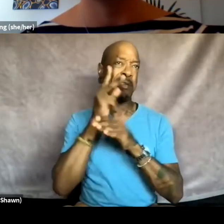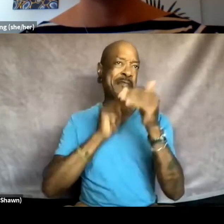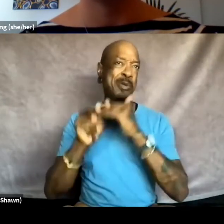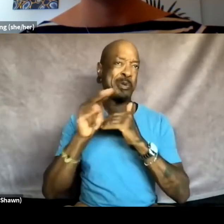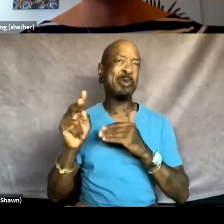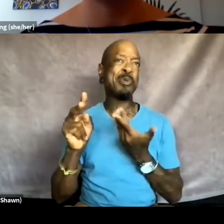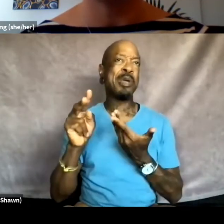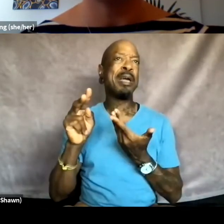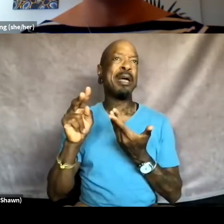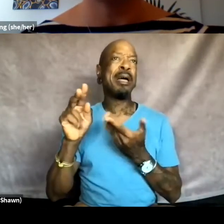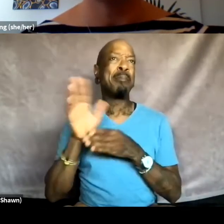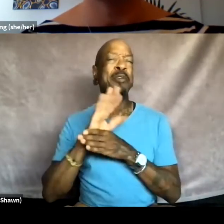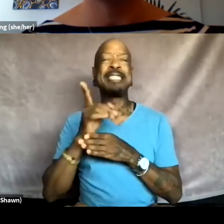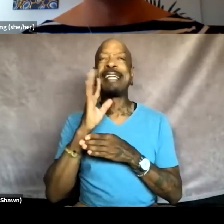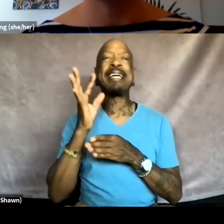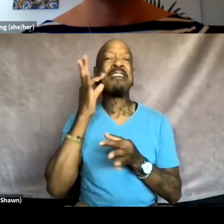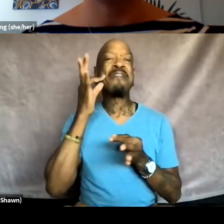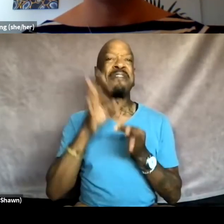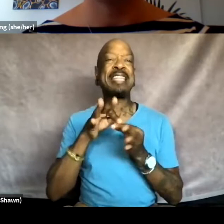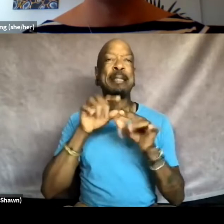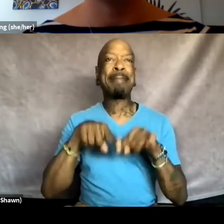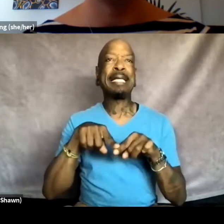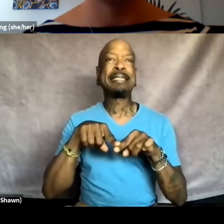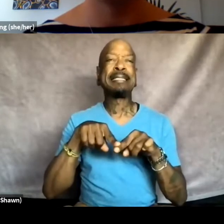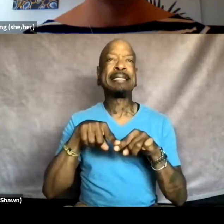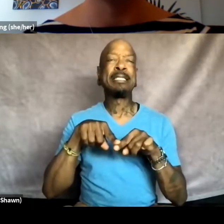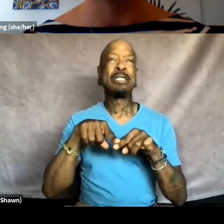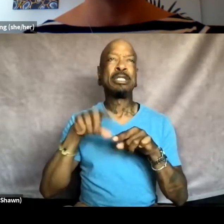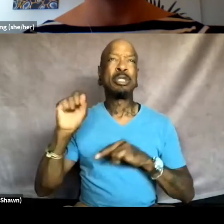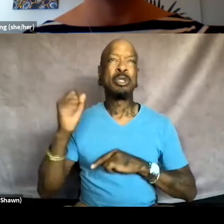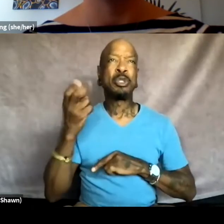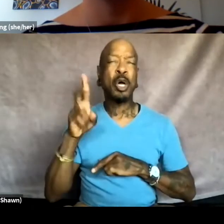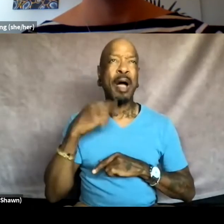faith based film. Keah Brown: I forget the name of it, but the first thing that I saw in the trailer was